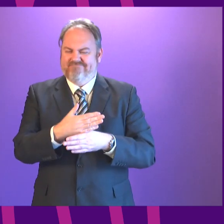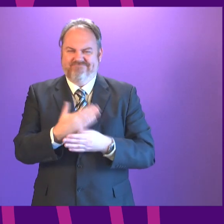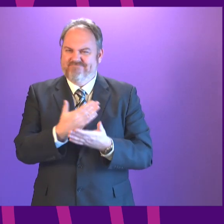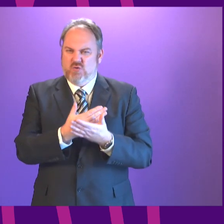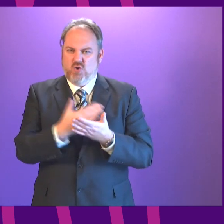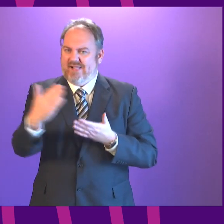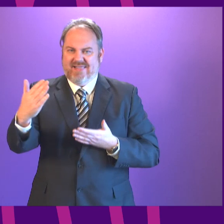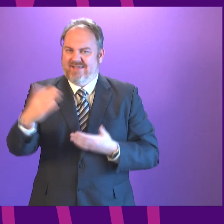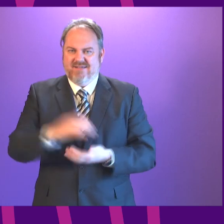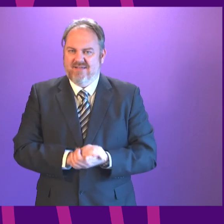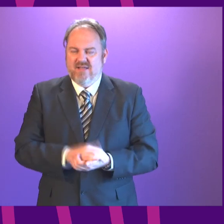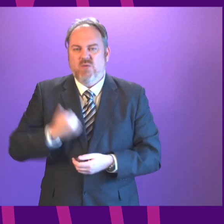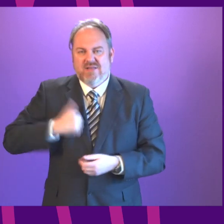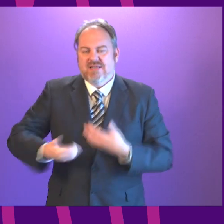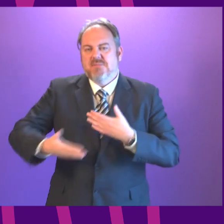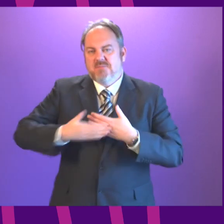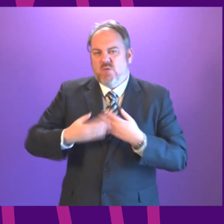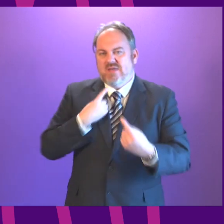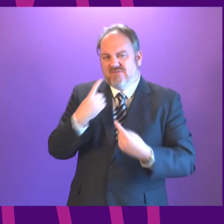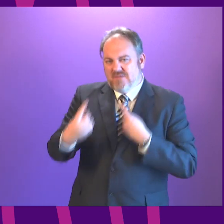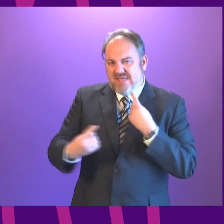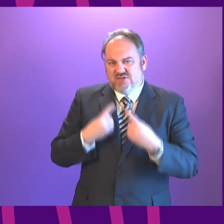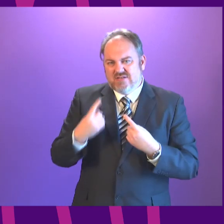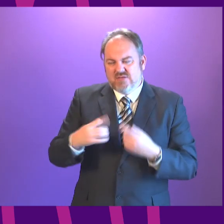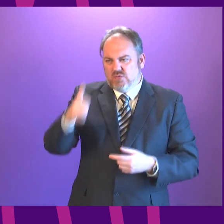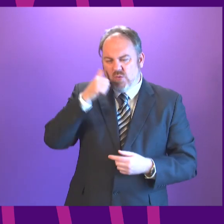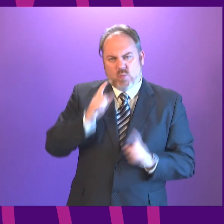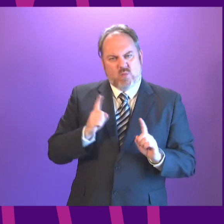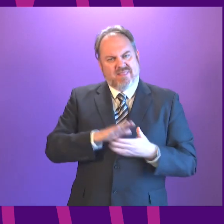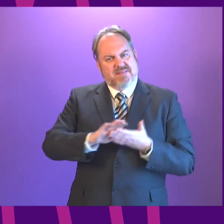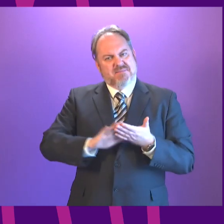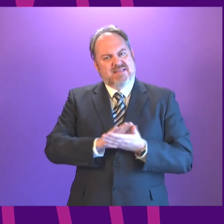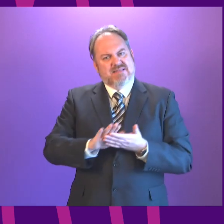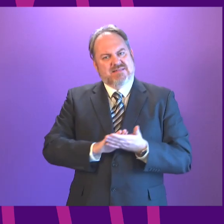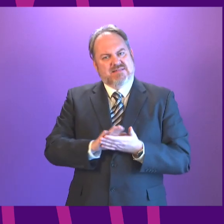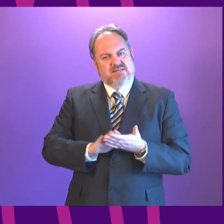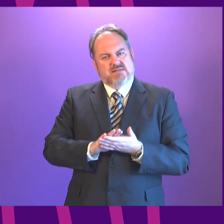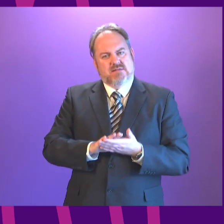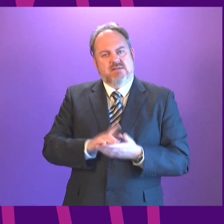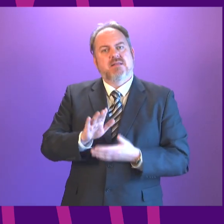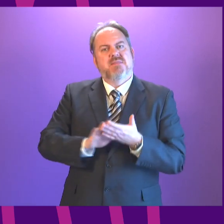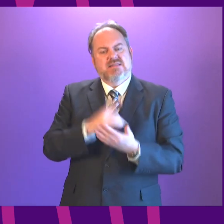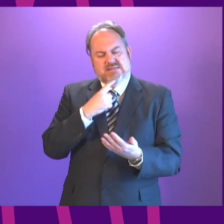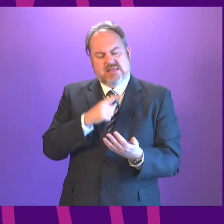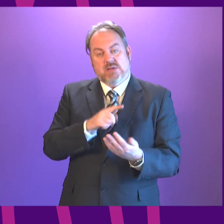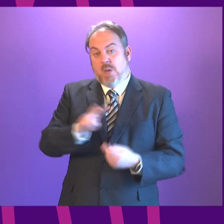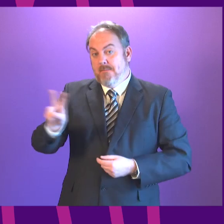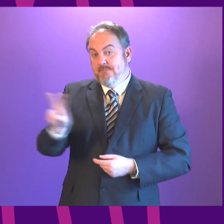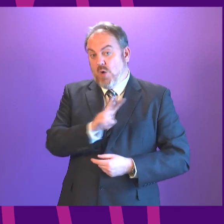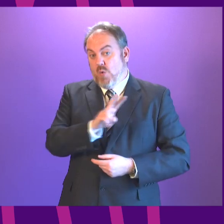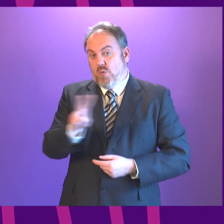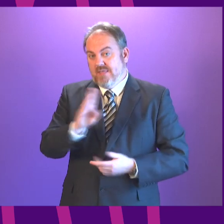undoubtedly result in a postcode lottery in childcare, come January. The letters also state that both parents must be key workers if their children are to qualify for access